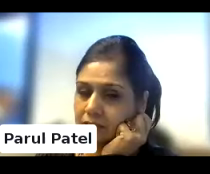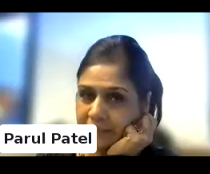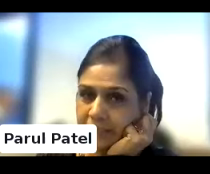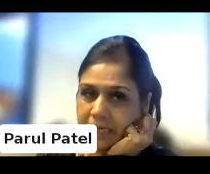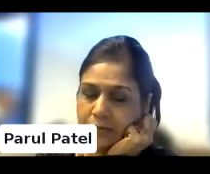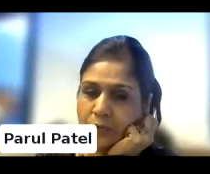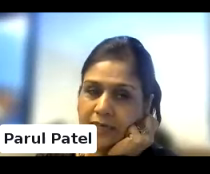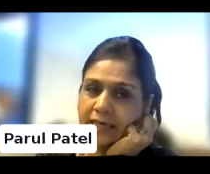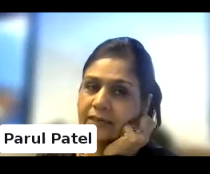Alright.